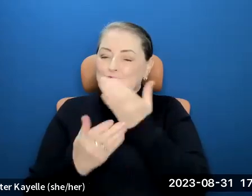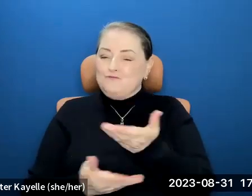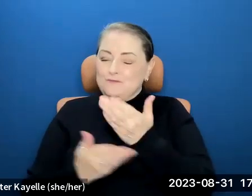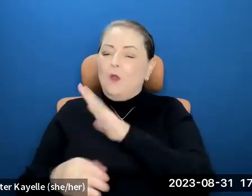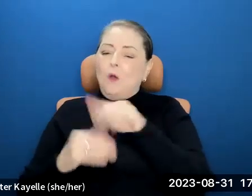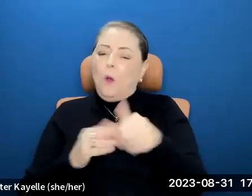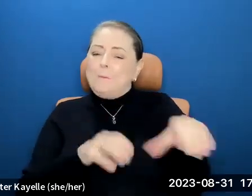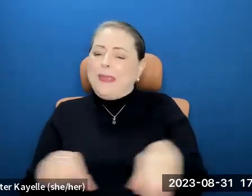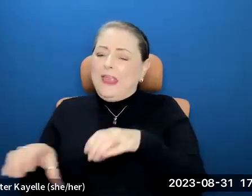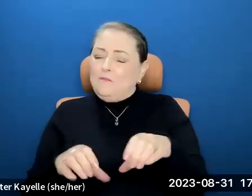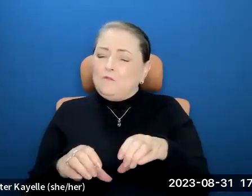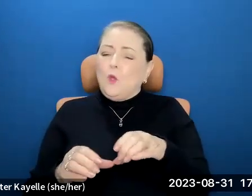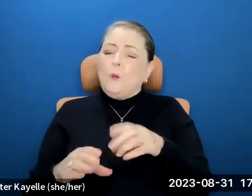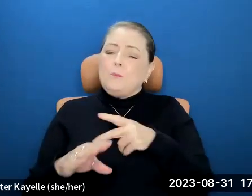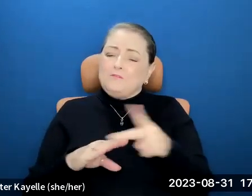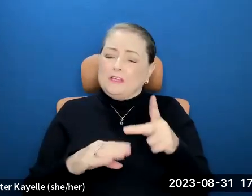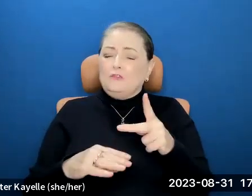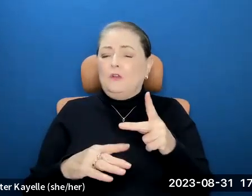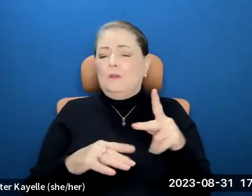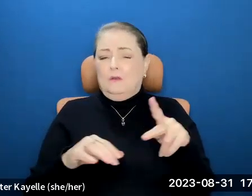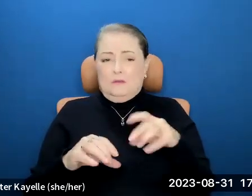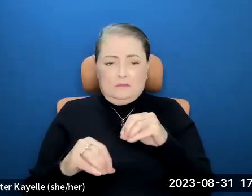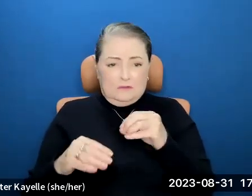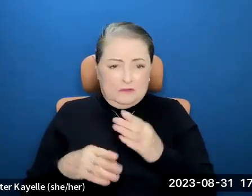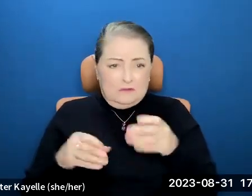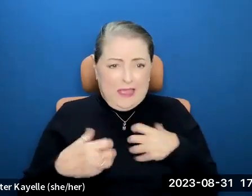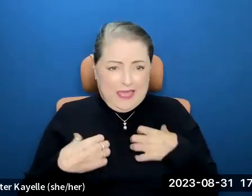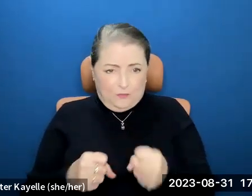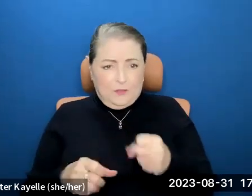Health Professions um which again we'll get into when we discuss our rulemaking proposals